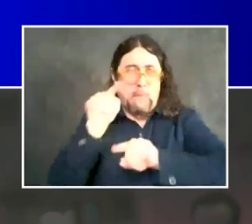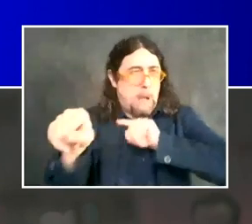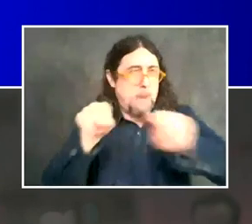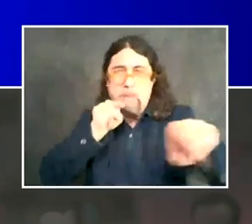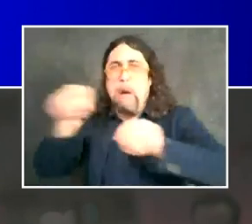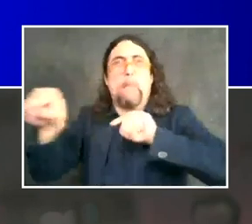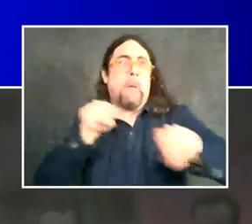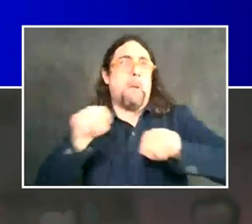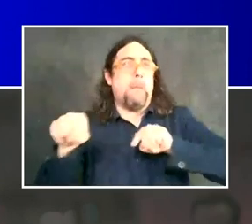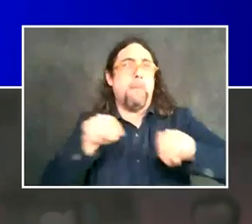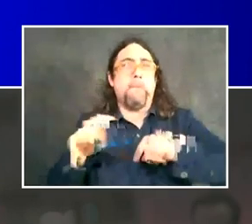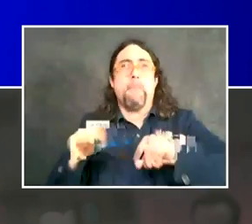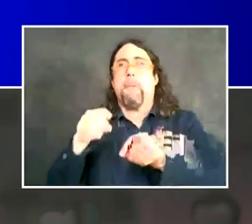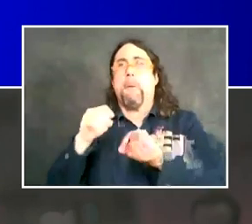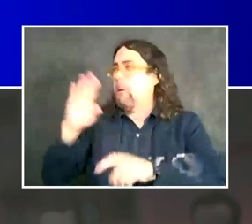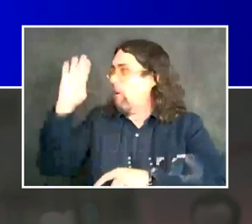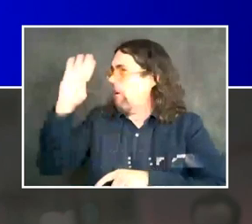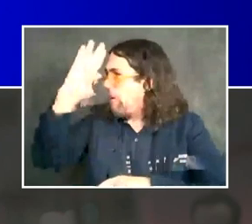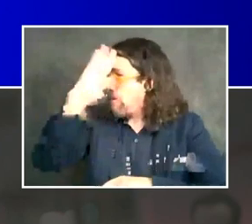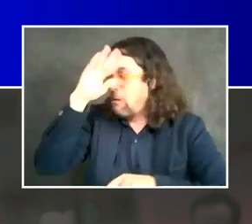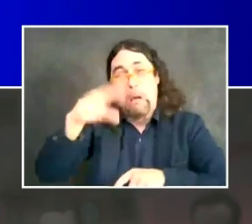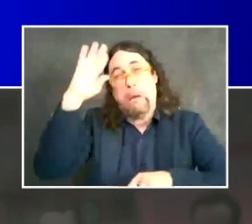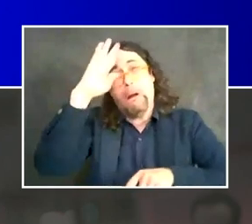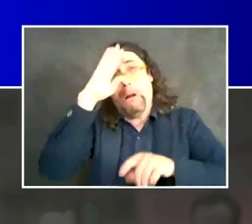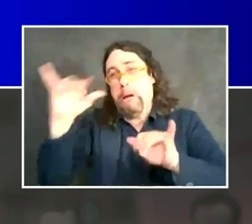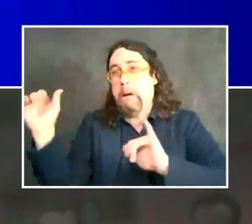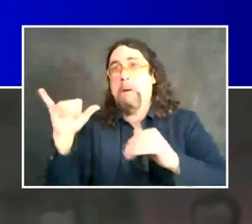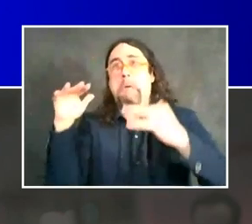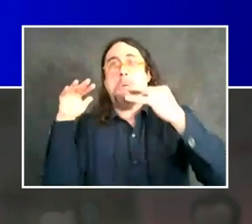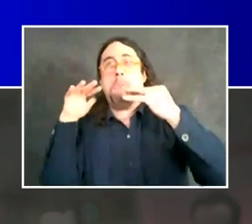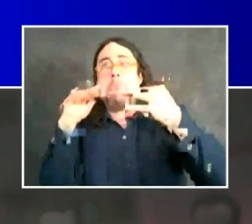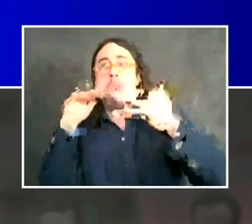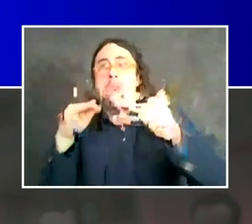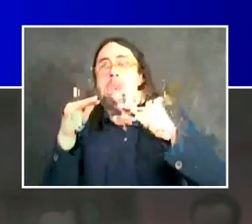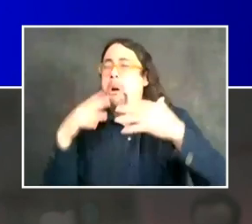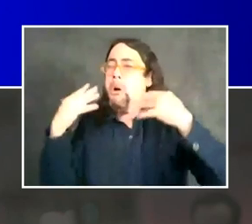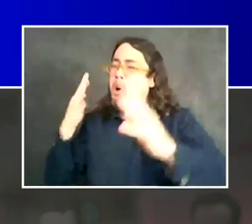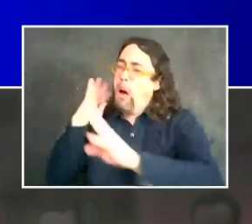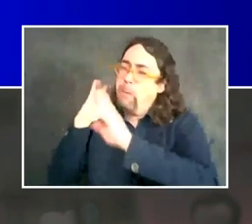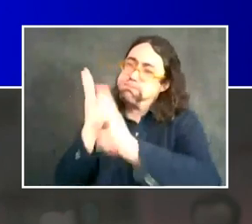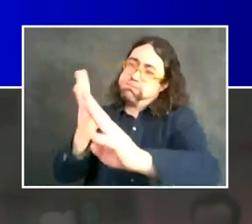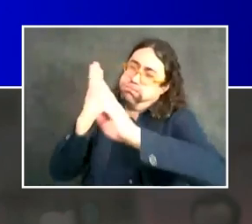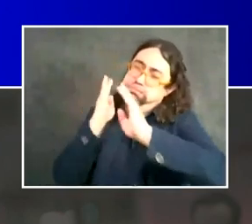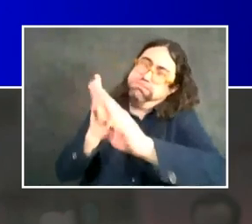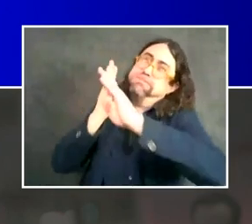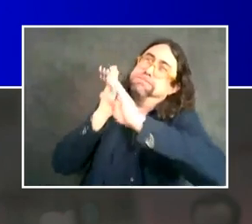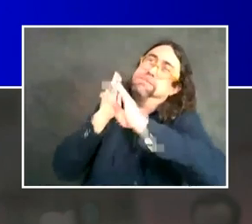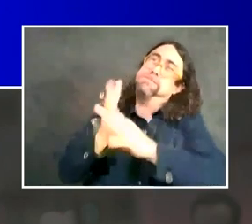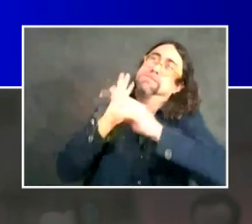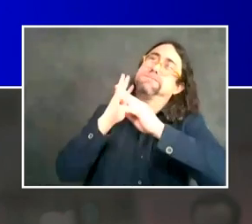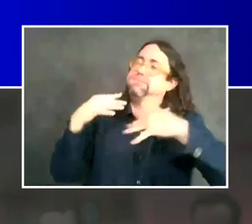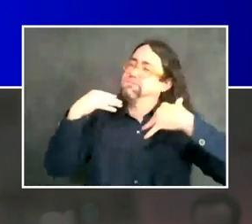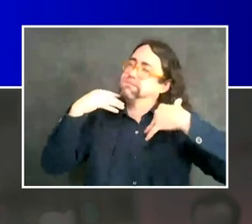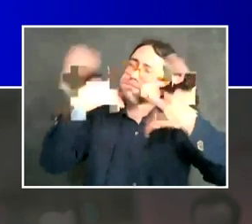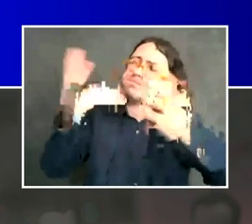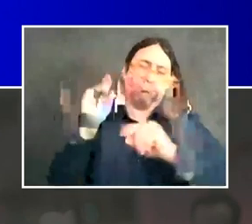INSIDE THE HOSPITALS WE HAD BATTLEFIELD CONDITIONS WITH TRIAGE AND FEAR IN THE